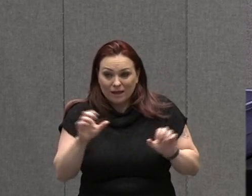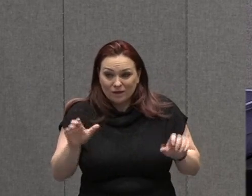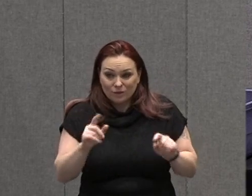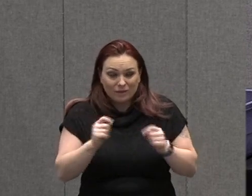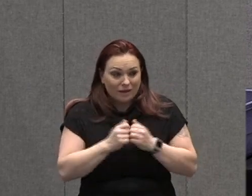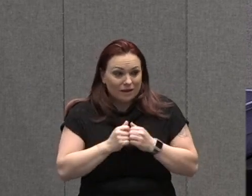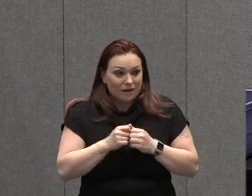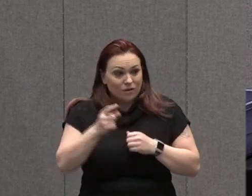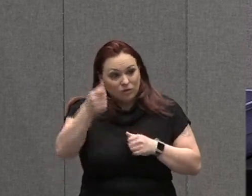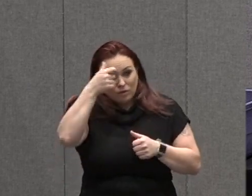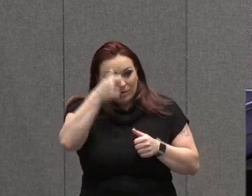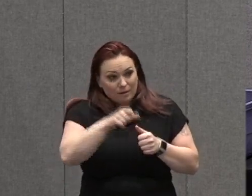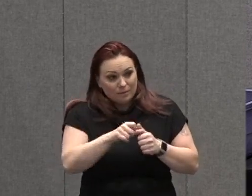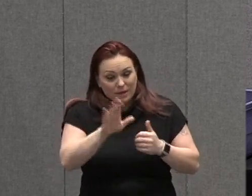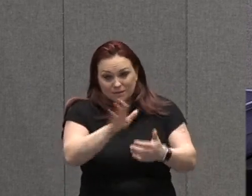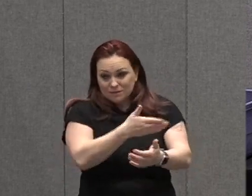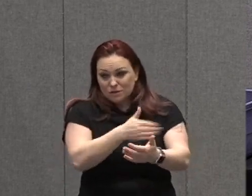Okay do you remember the song we did last week?